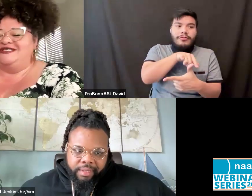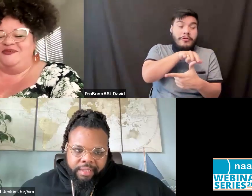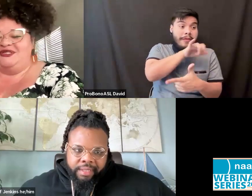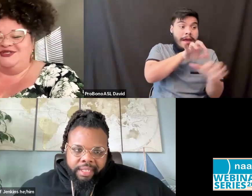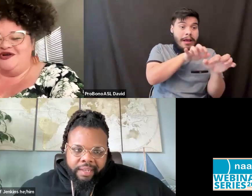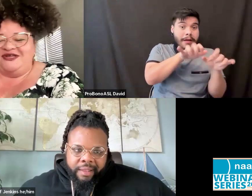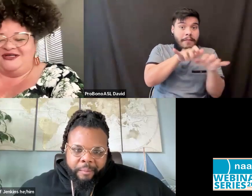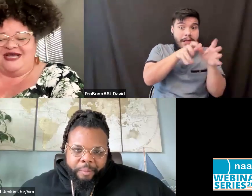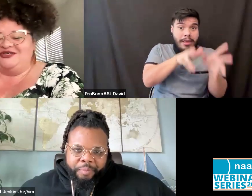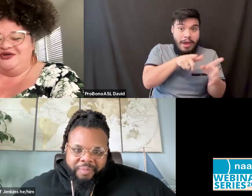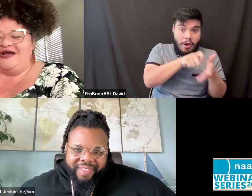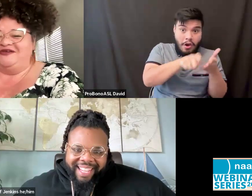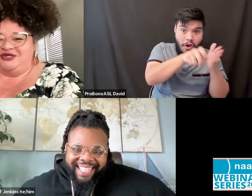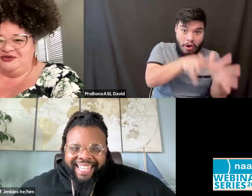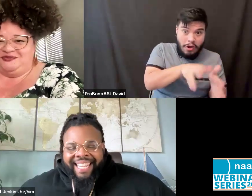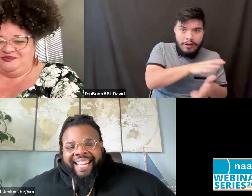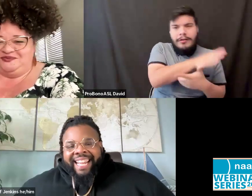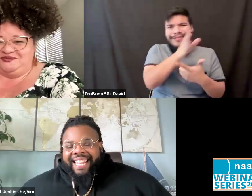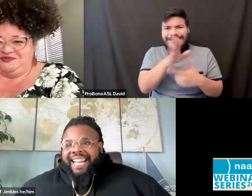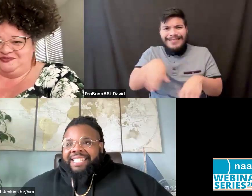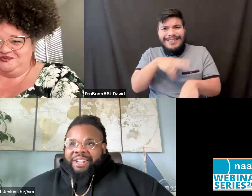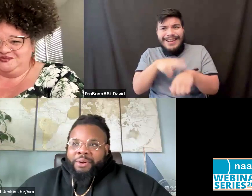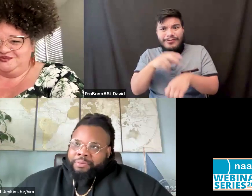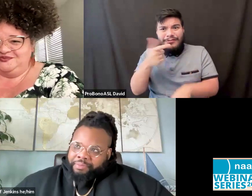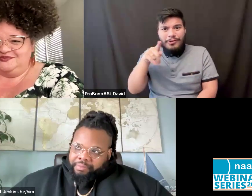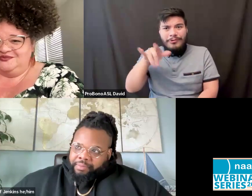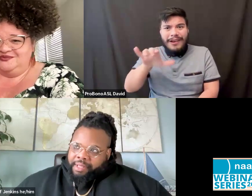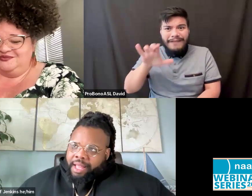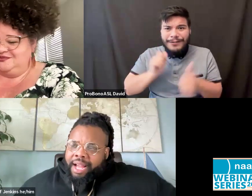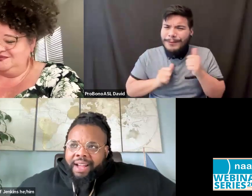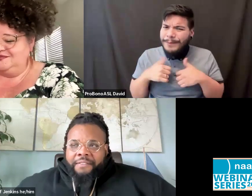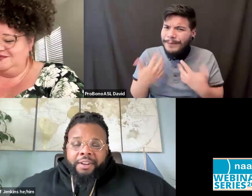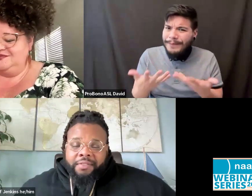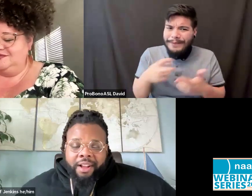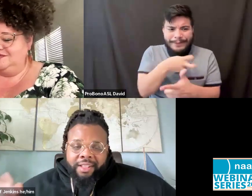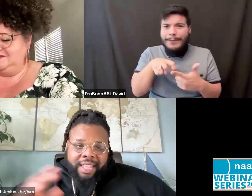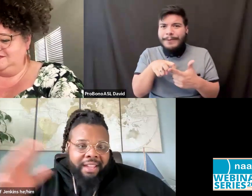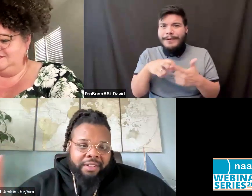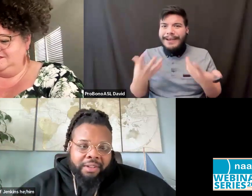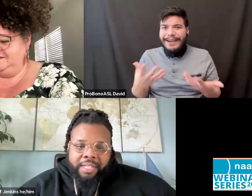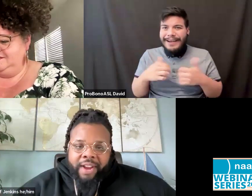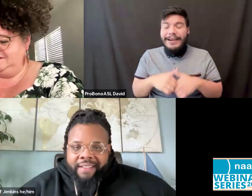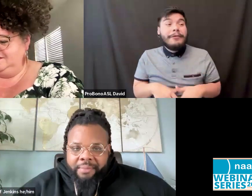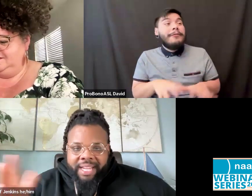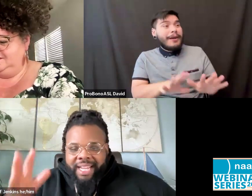to being the star of a National Geographic show? Yeah. So first of all, thank you so much for having me.